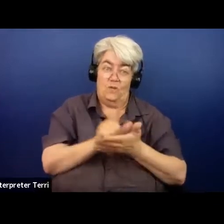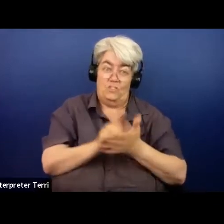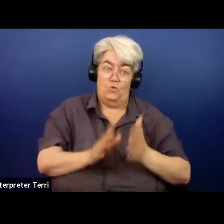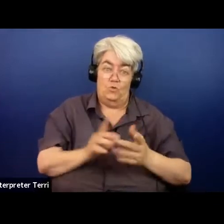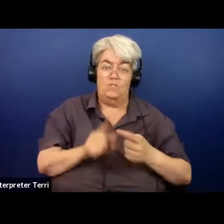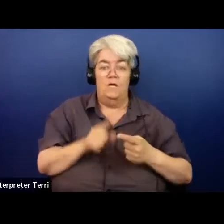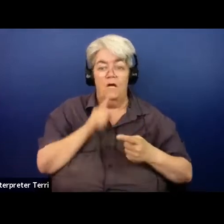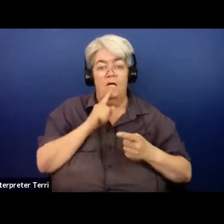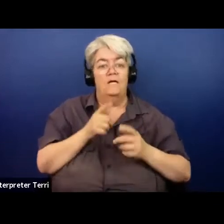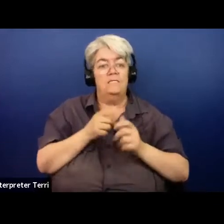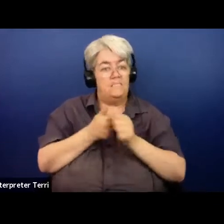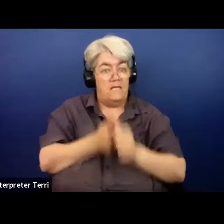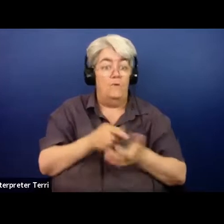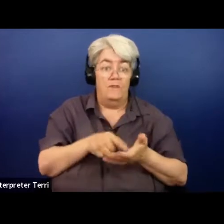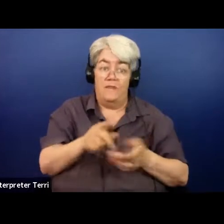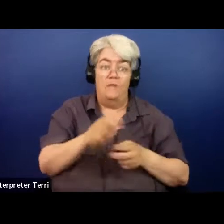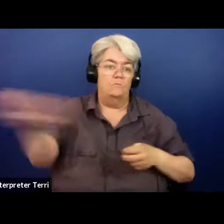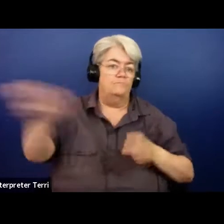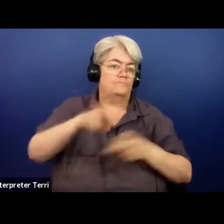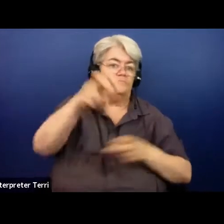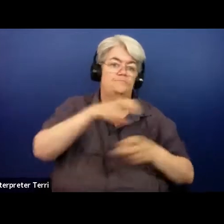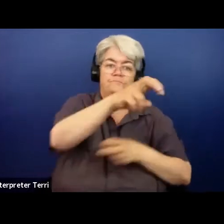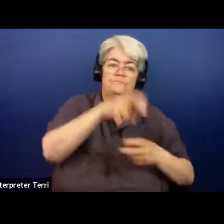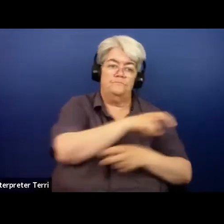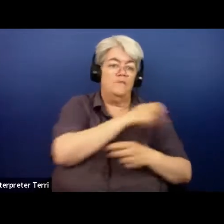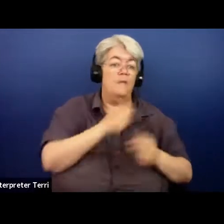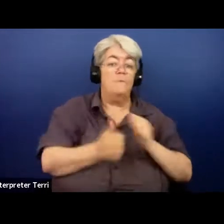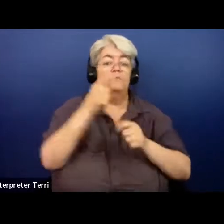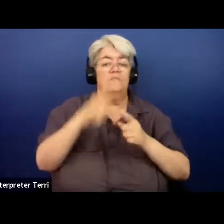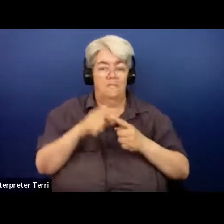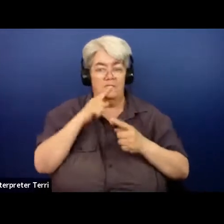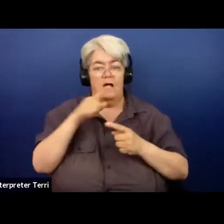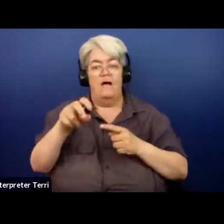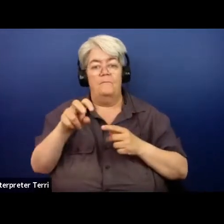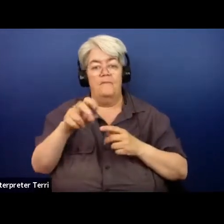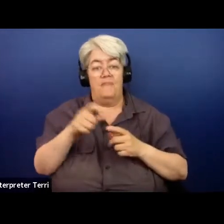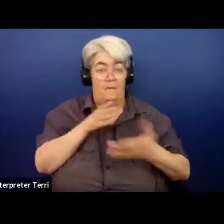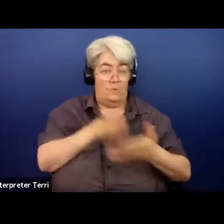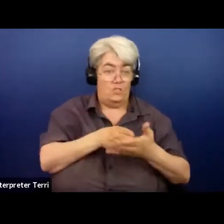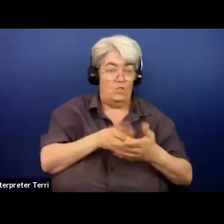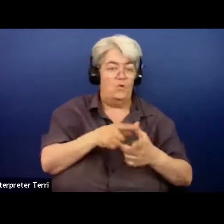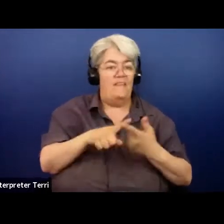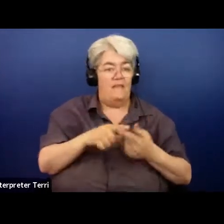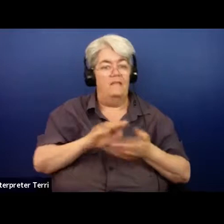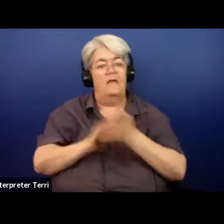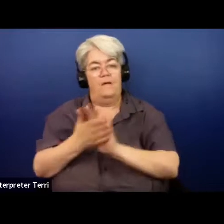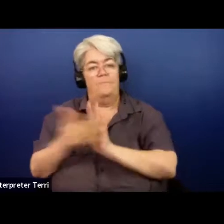because they go to a variety of places, commonly criminal defense. That's not at all uncommon